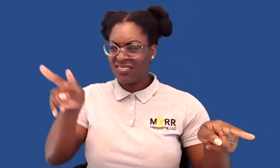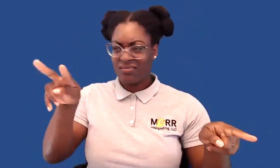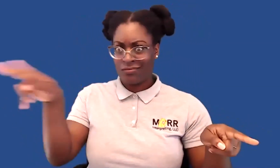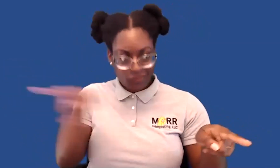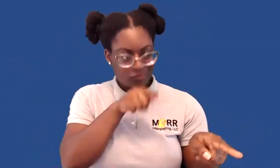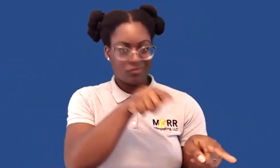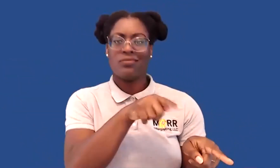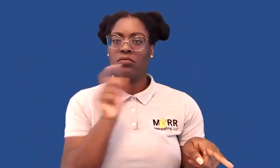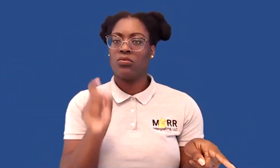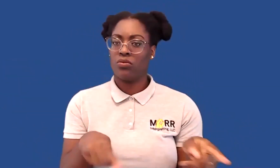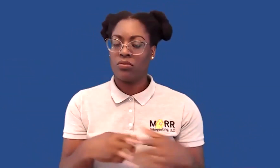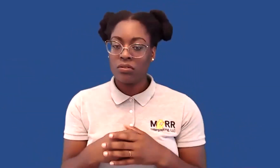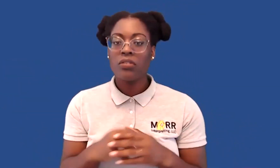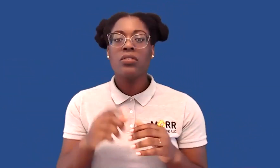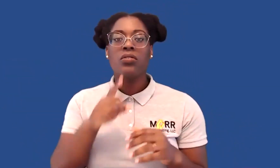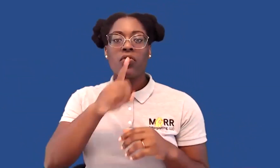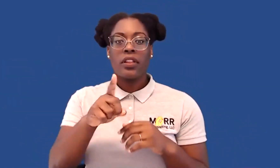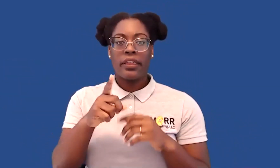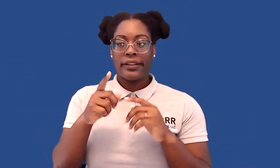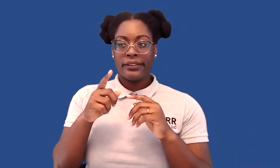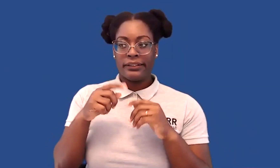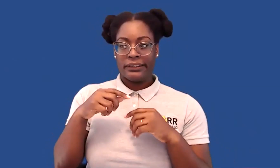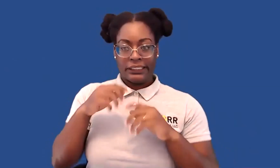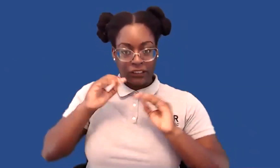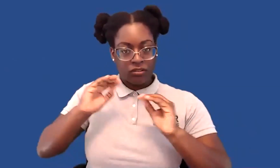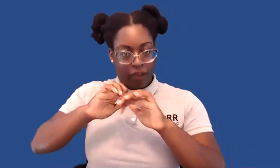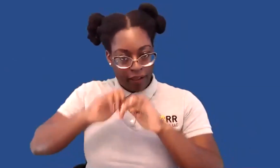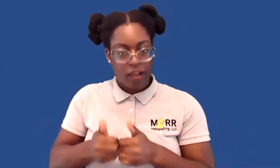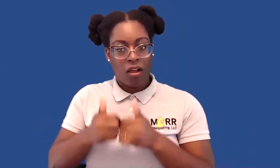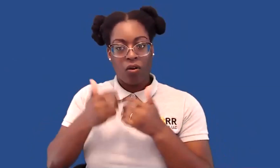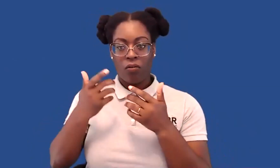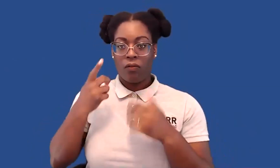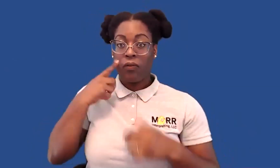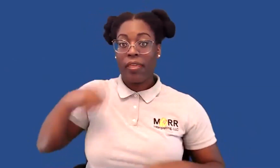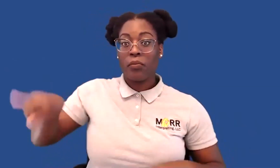and to have better interactions and to provide more equity.